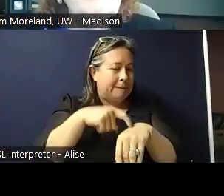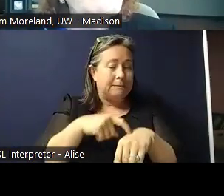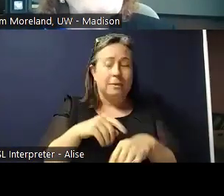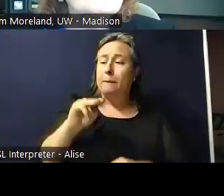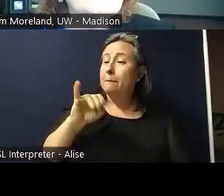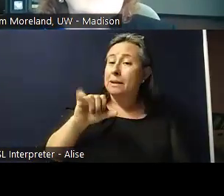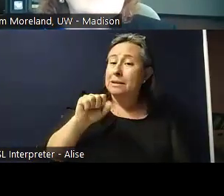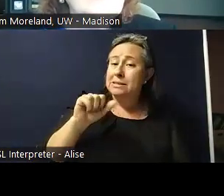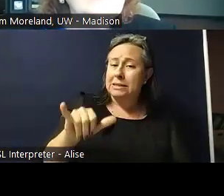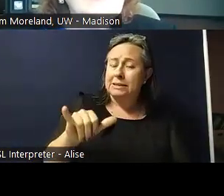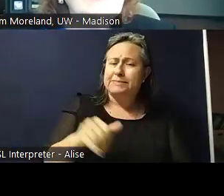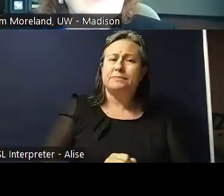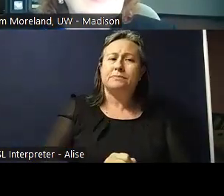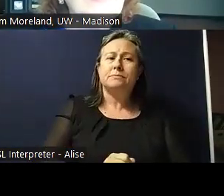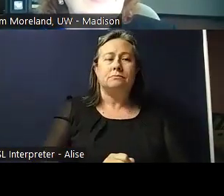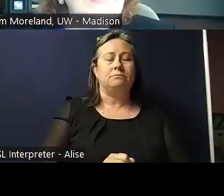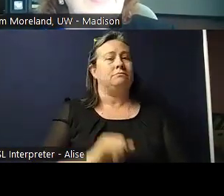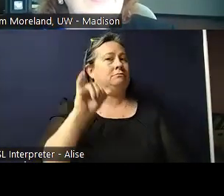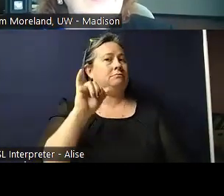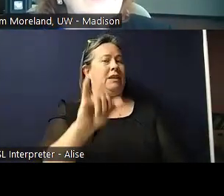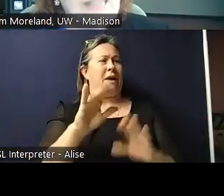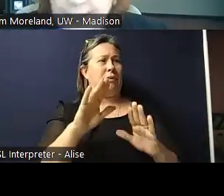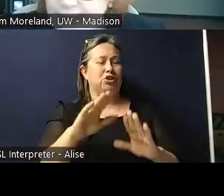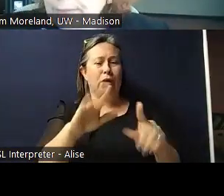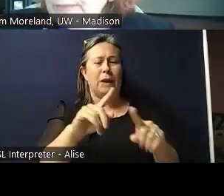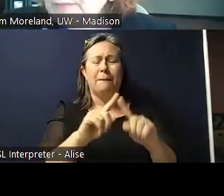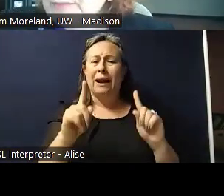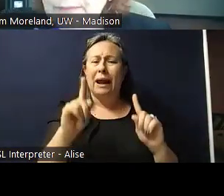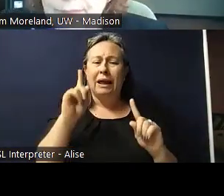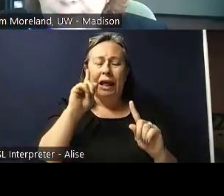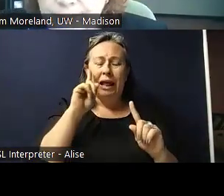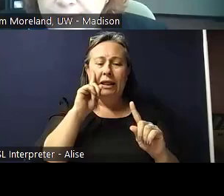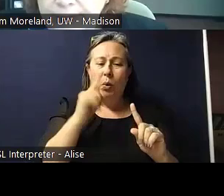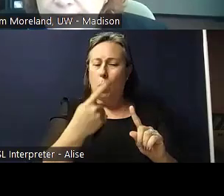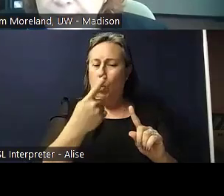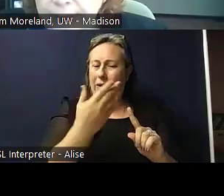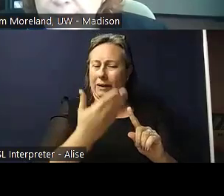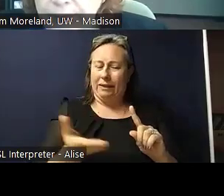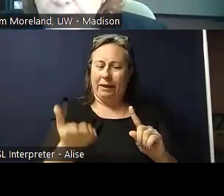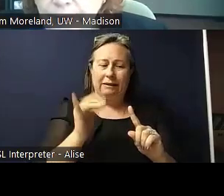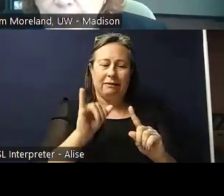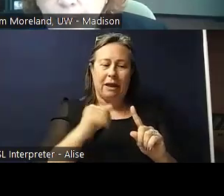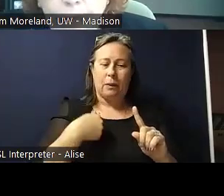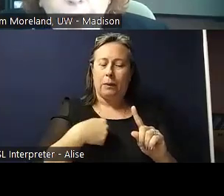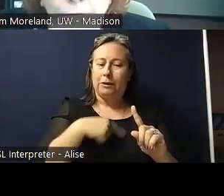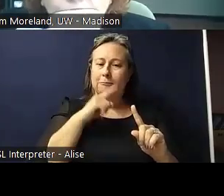Elizabeth Peloso: Yeah, so, Pam, that was great, but I think one of the things that we really think about a lot